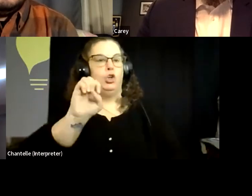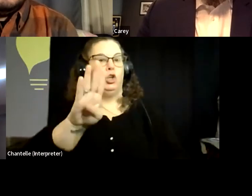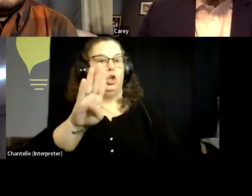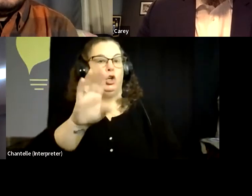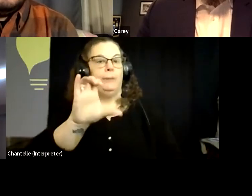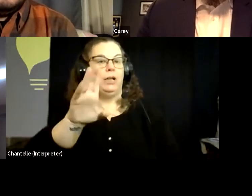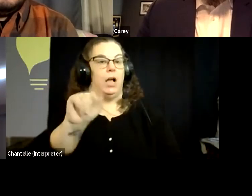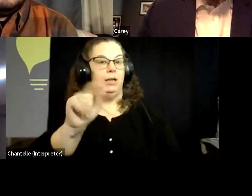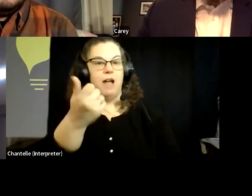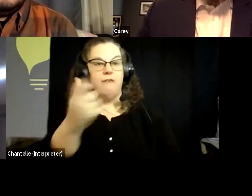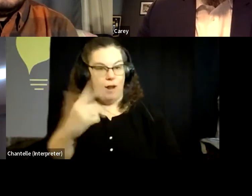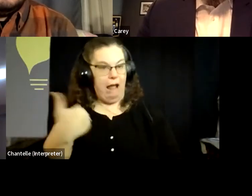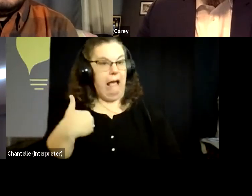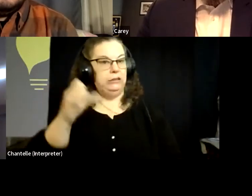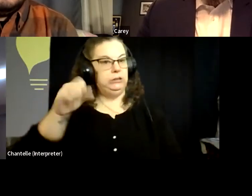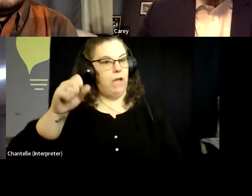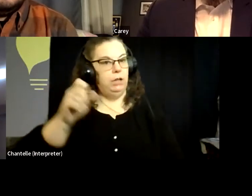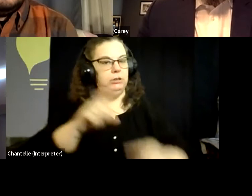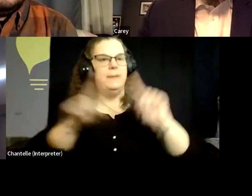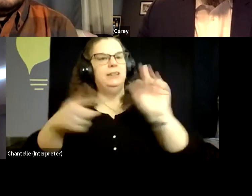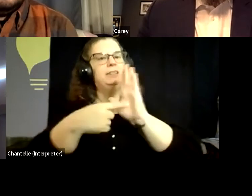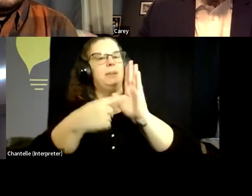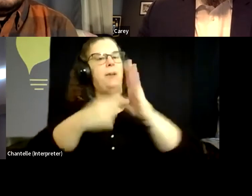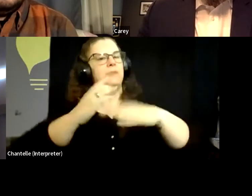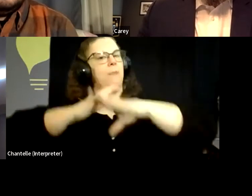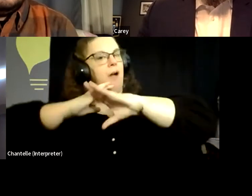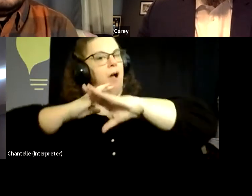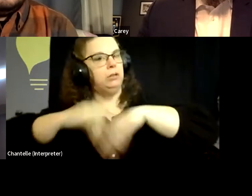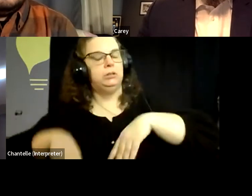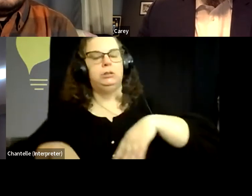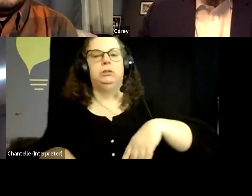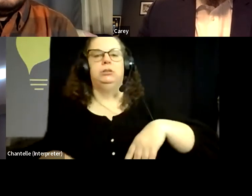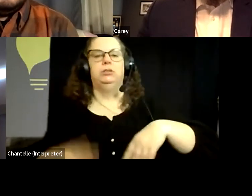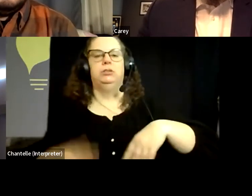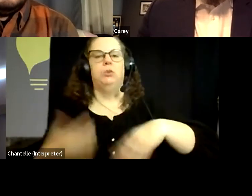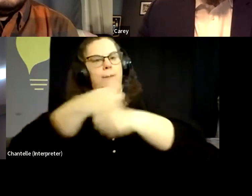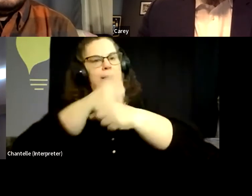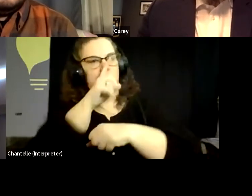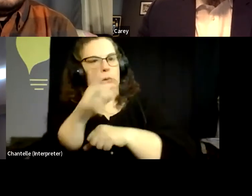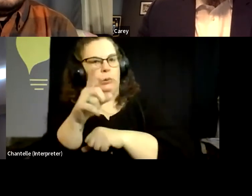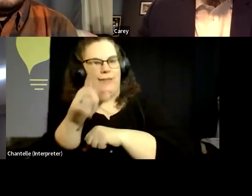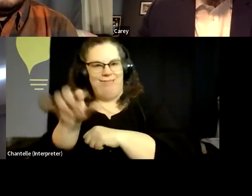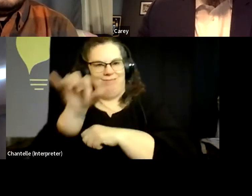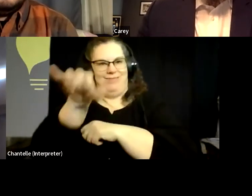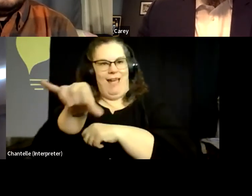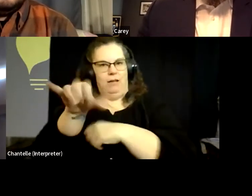them. Sometimes they are blocked. I want to make sure that, that is being addressed. We opened